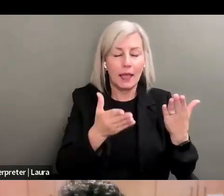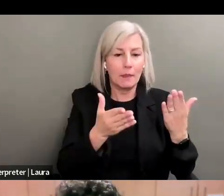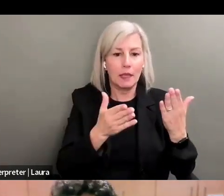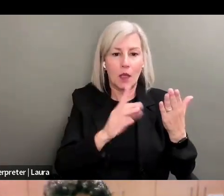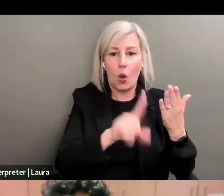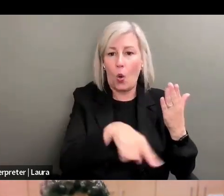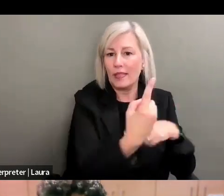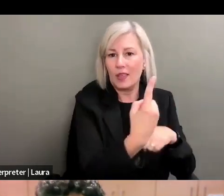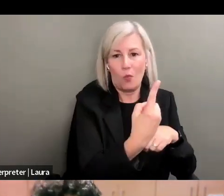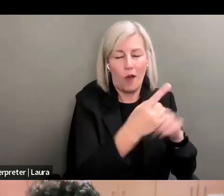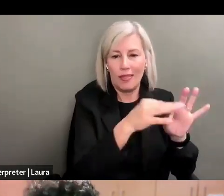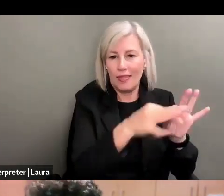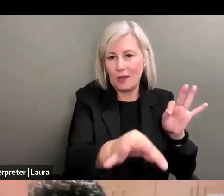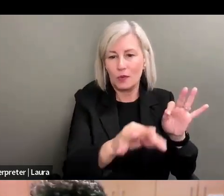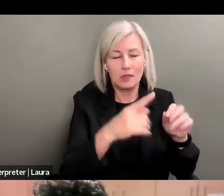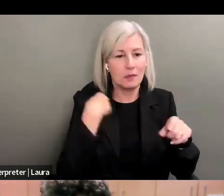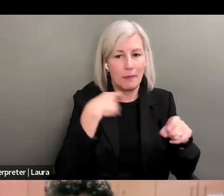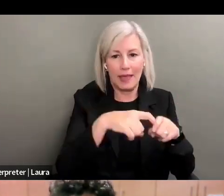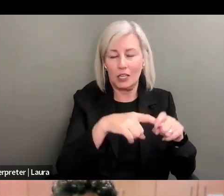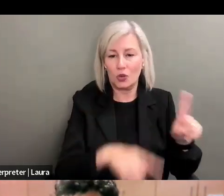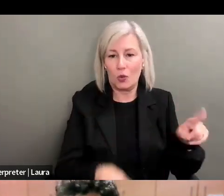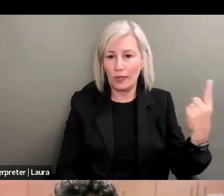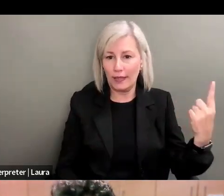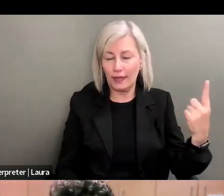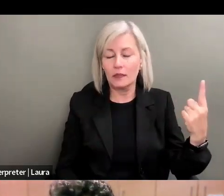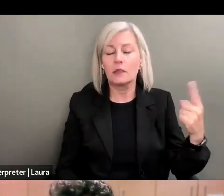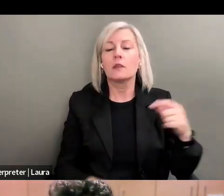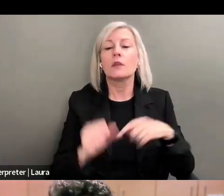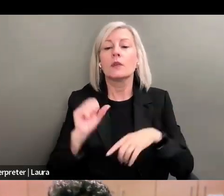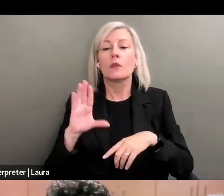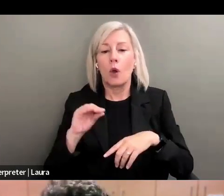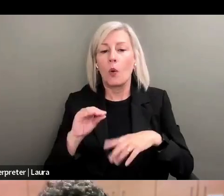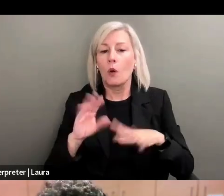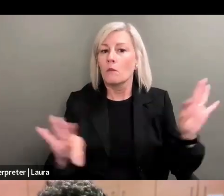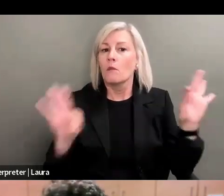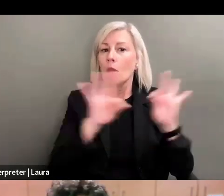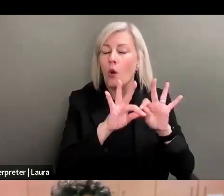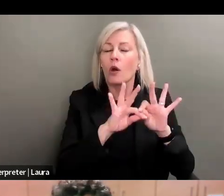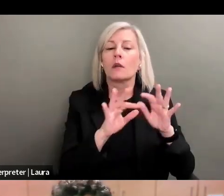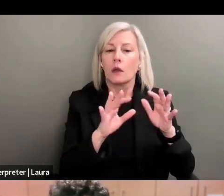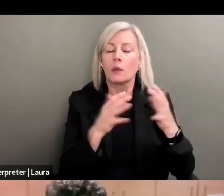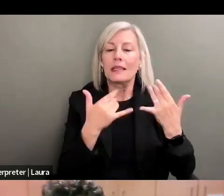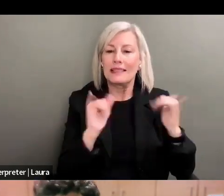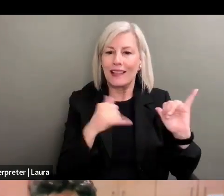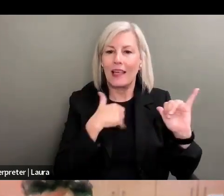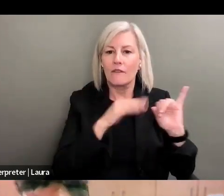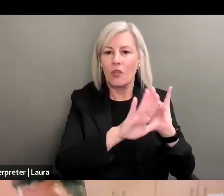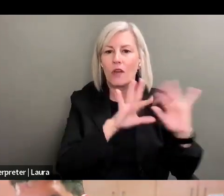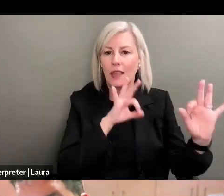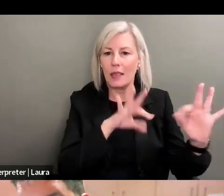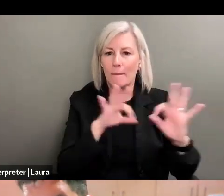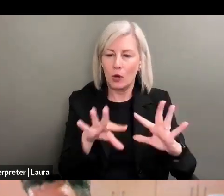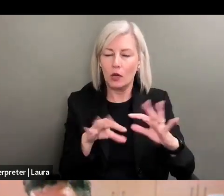Spanish household primarily. So, it's important that we can still get their input even though